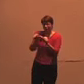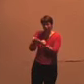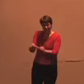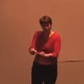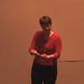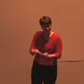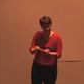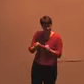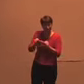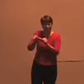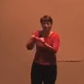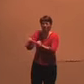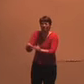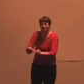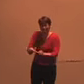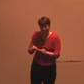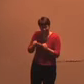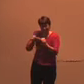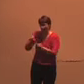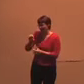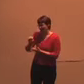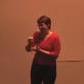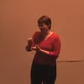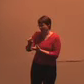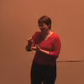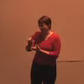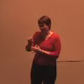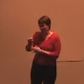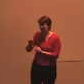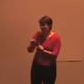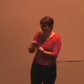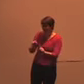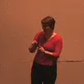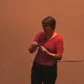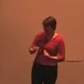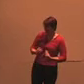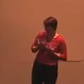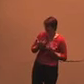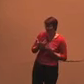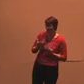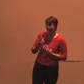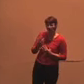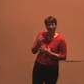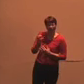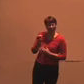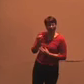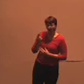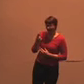And I have to say I was inspired by the Jorge Luis Borges story,